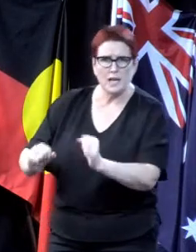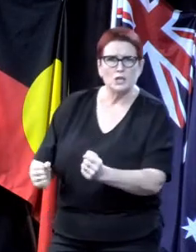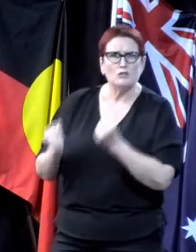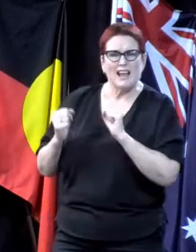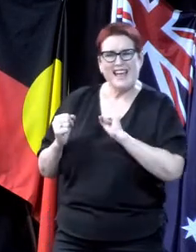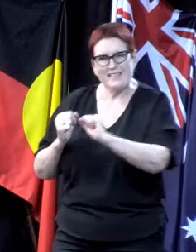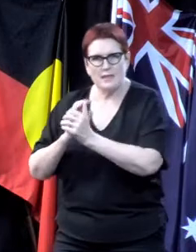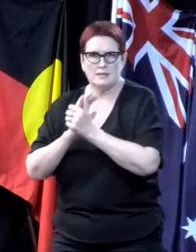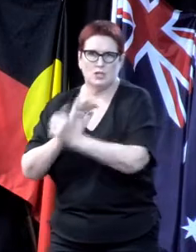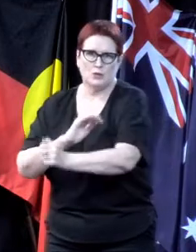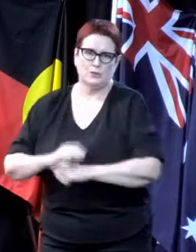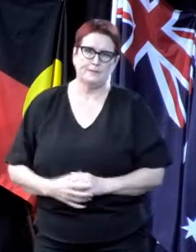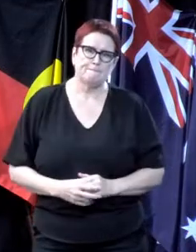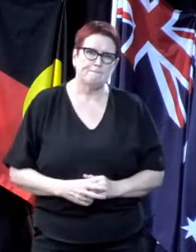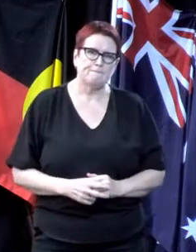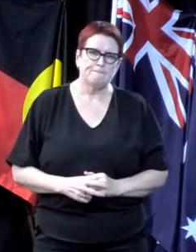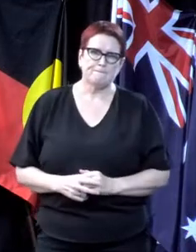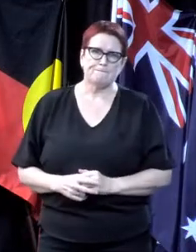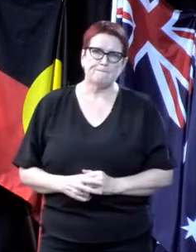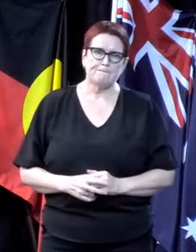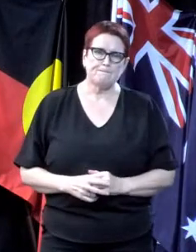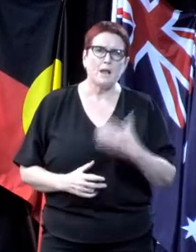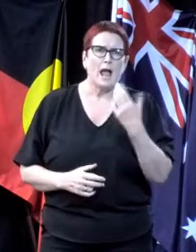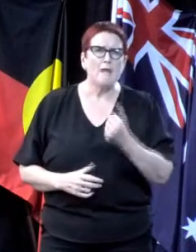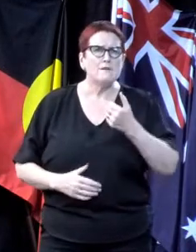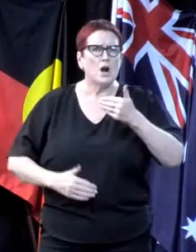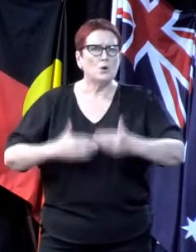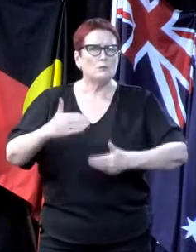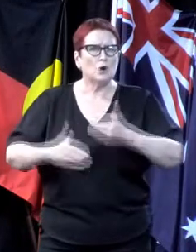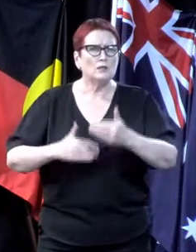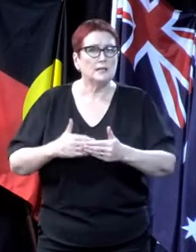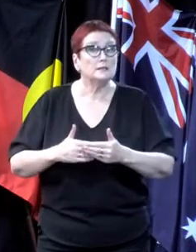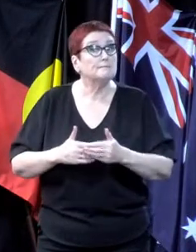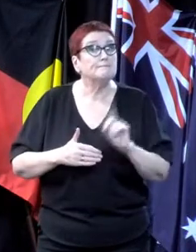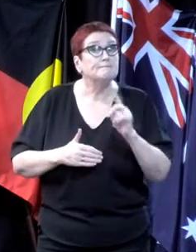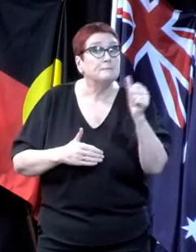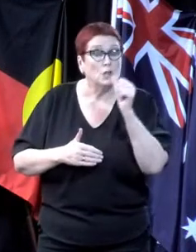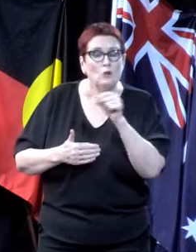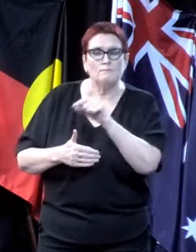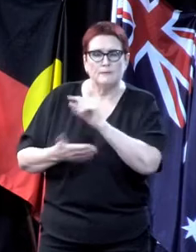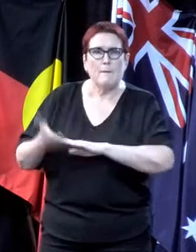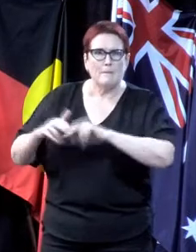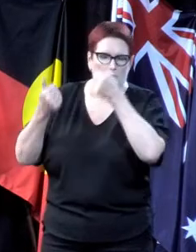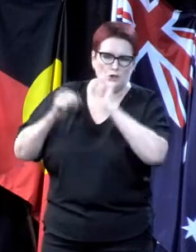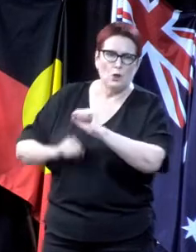A process recognizing parent are the experts of their young people. And schools proactively working with families